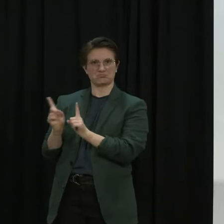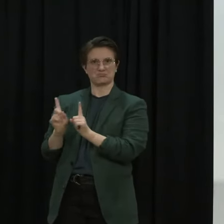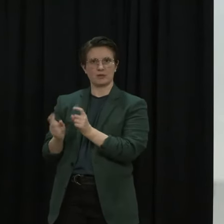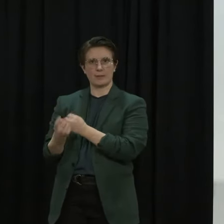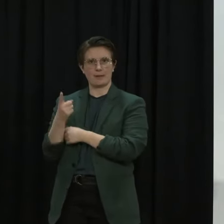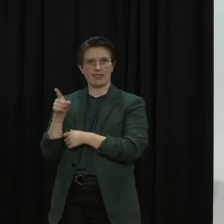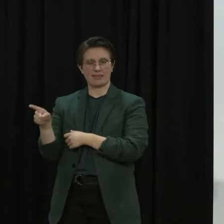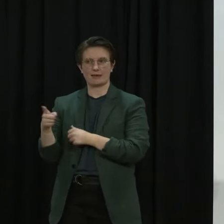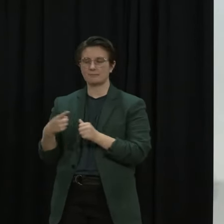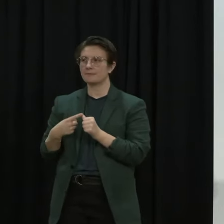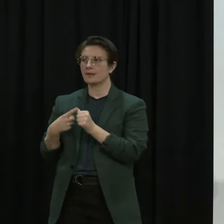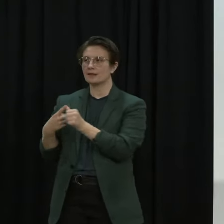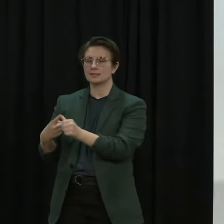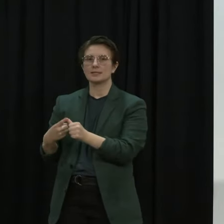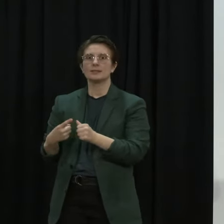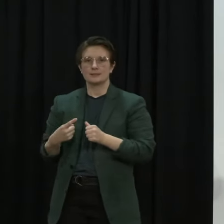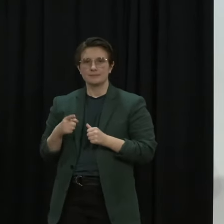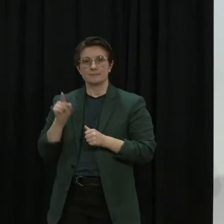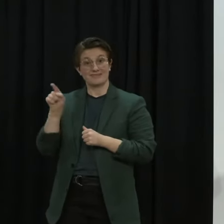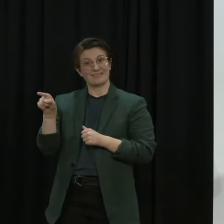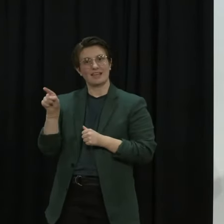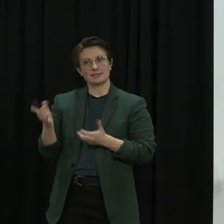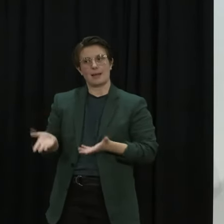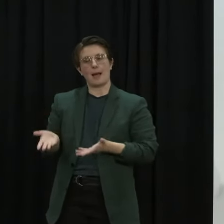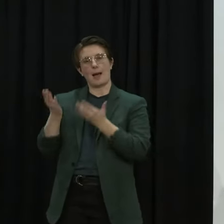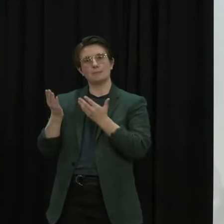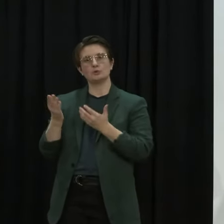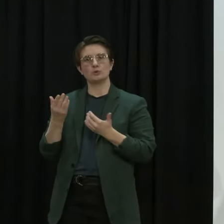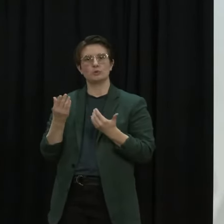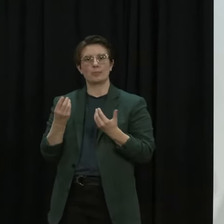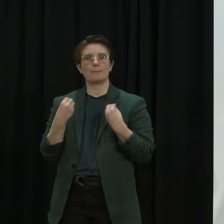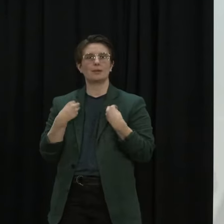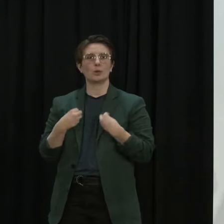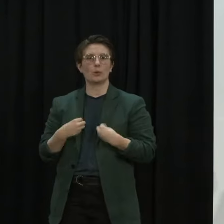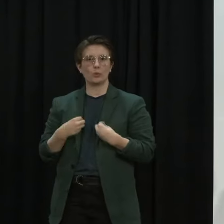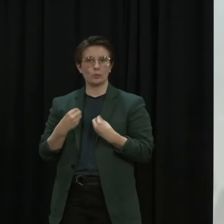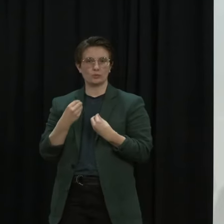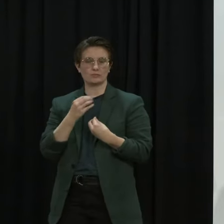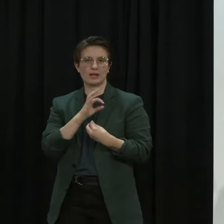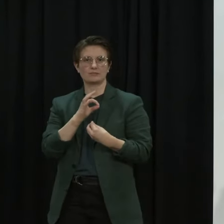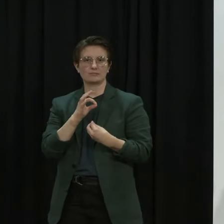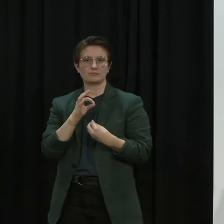practising a registered are you comfortable? This is a matter for the medical Council, I expect medical professionals adhere to